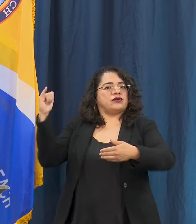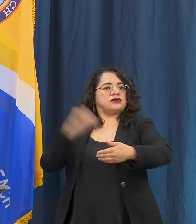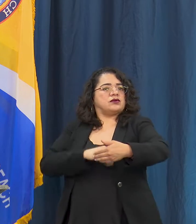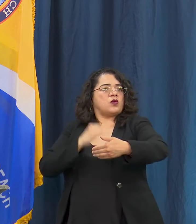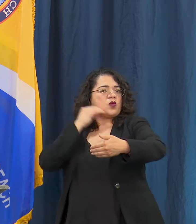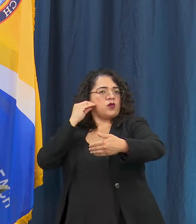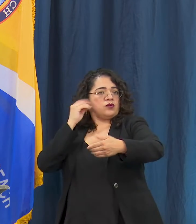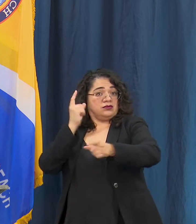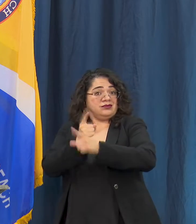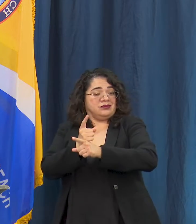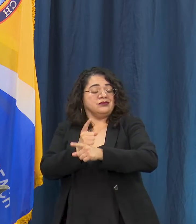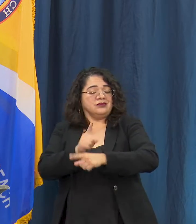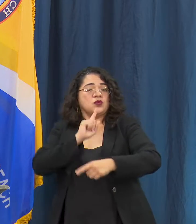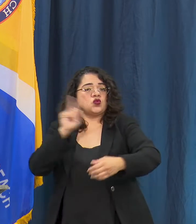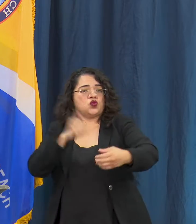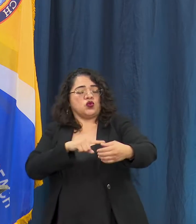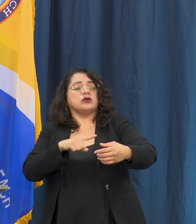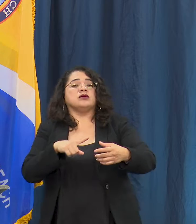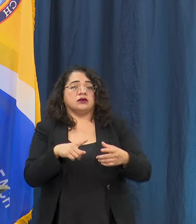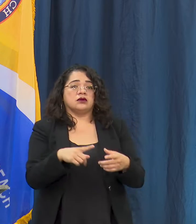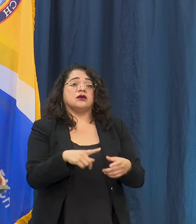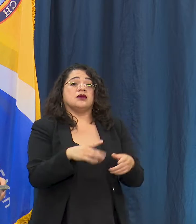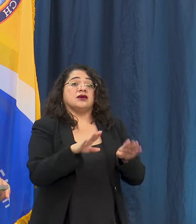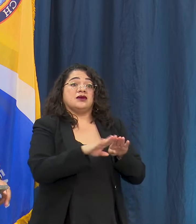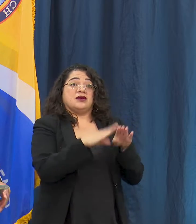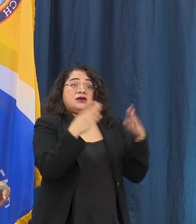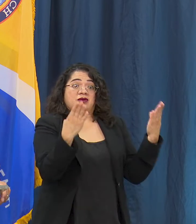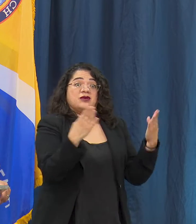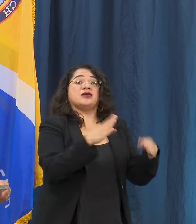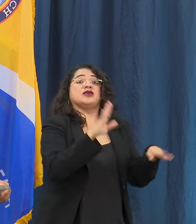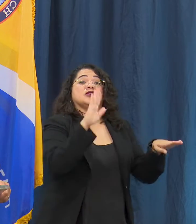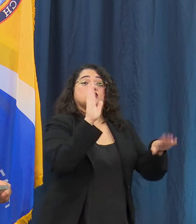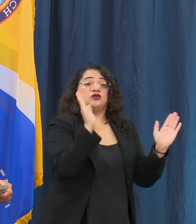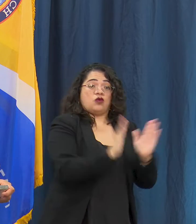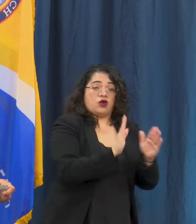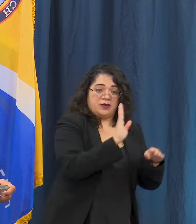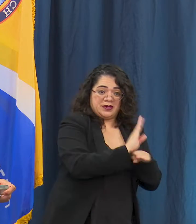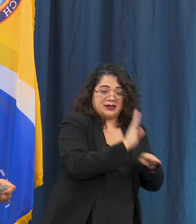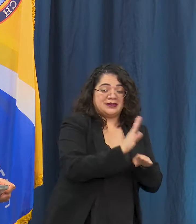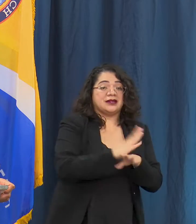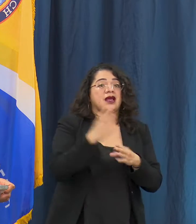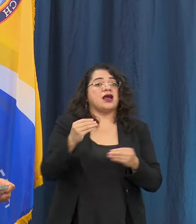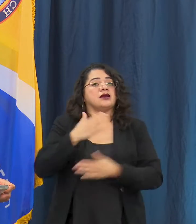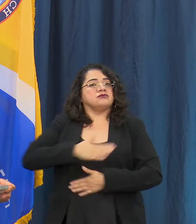recreation and retail and restaurants slowly reopened. Now most of these